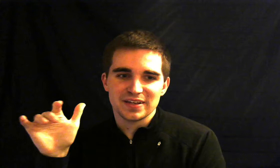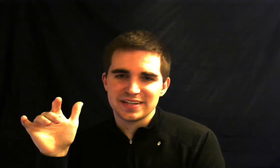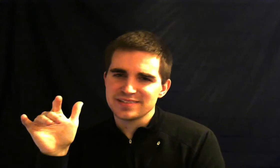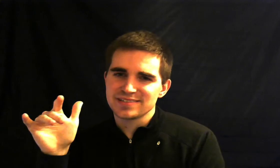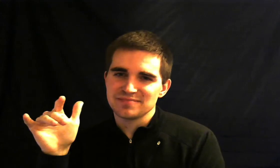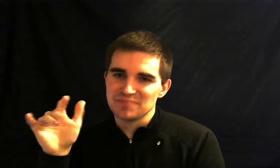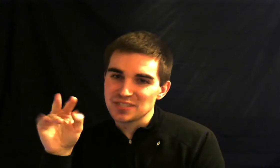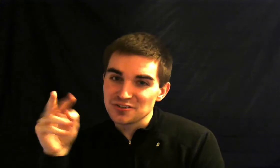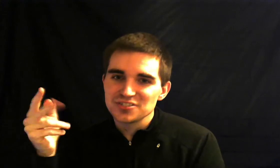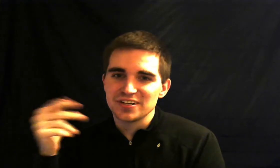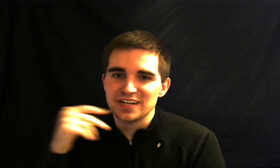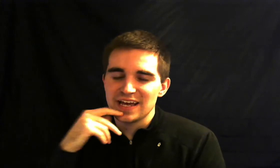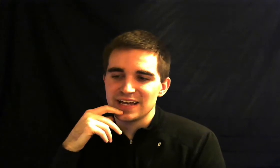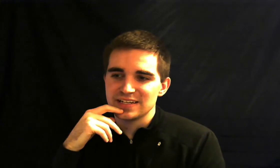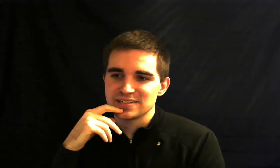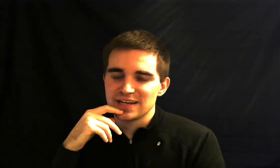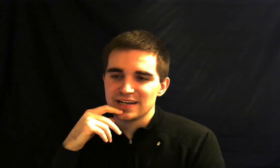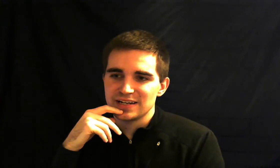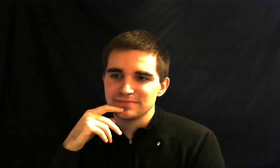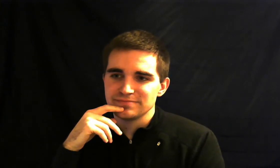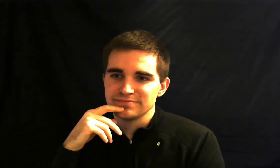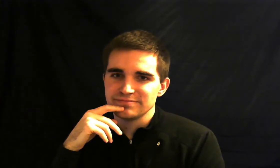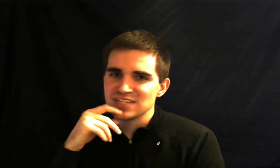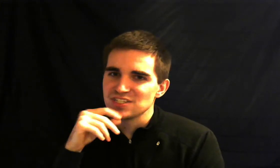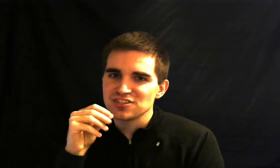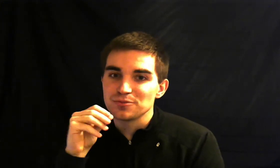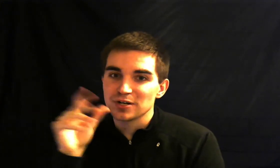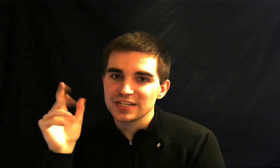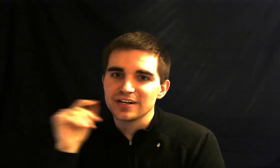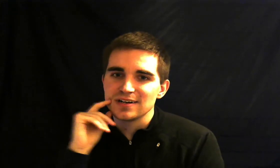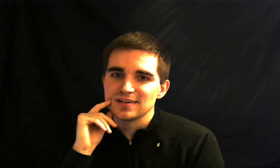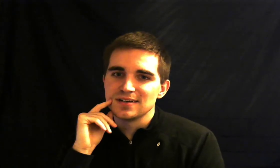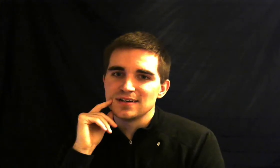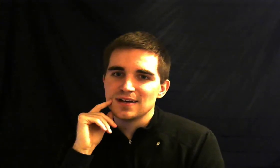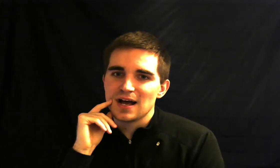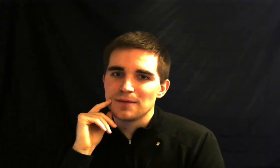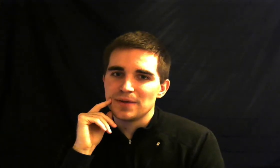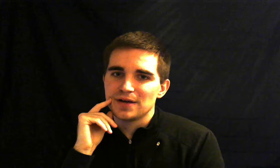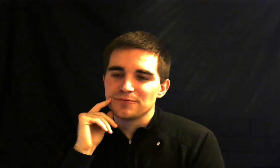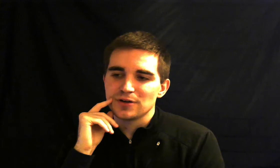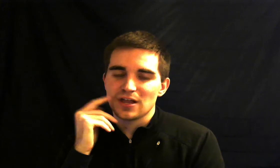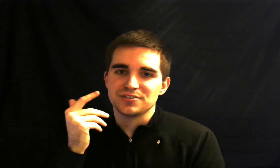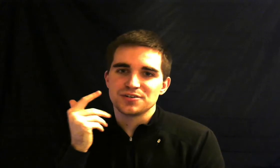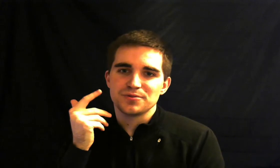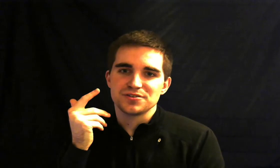gets misunderstood and it's not super clear but what a lot of interpreters